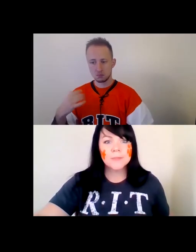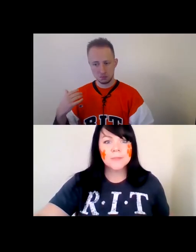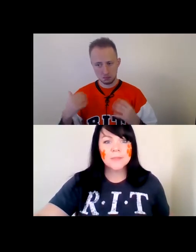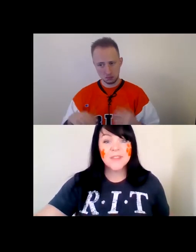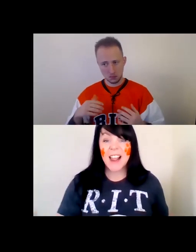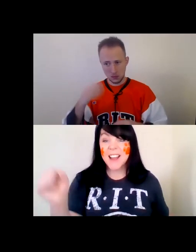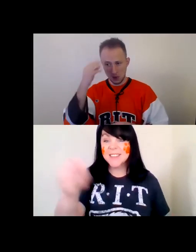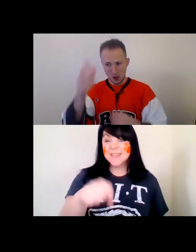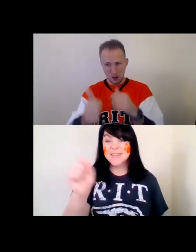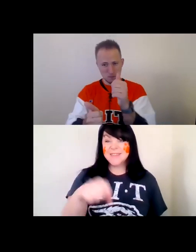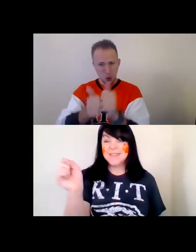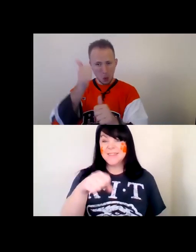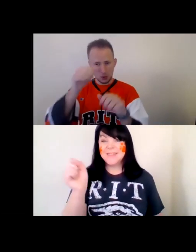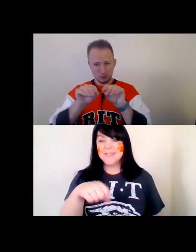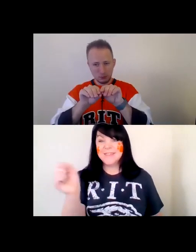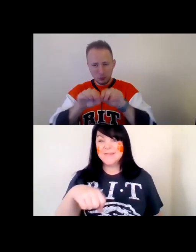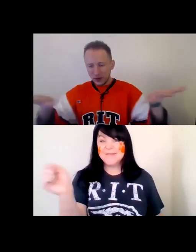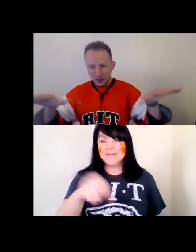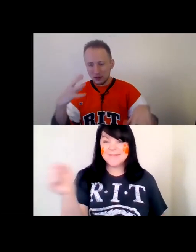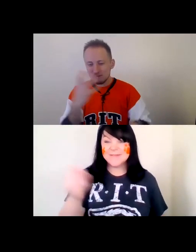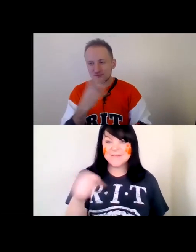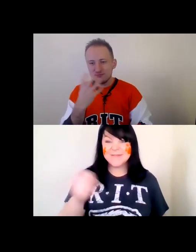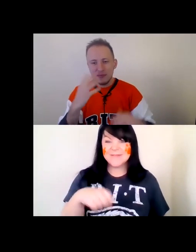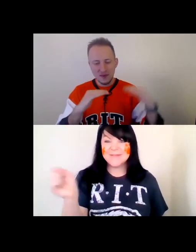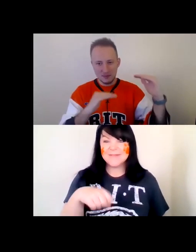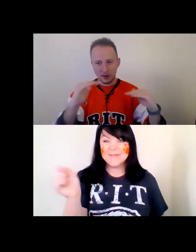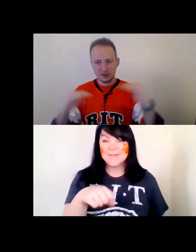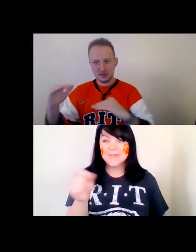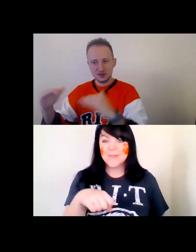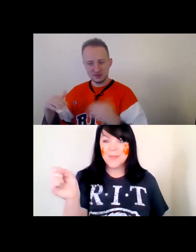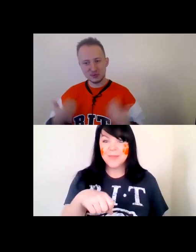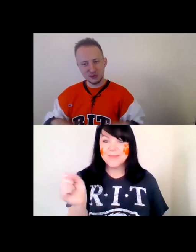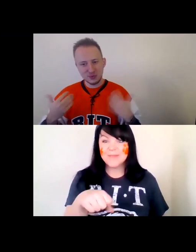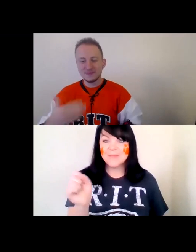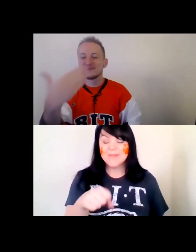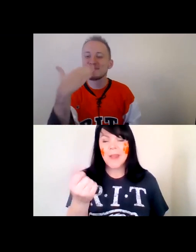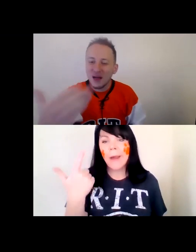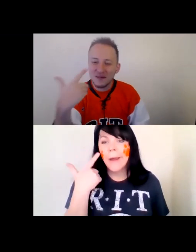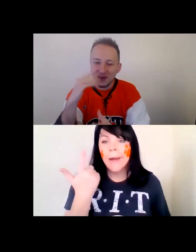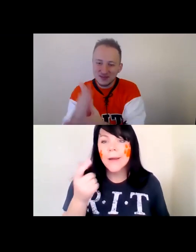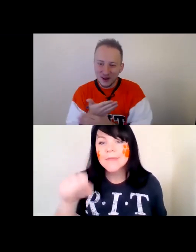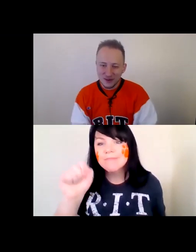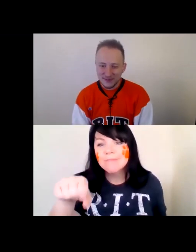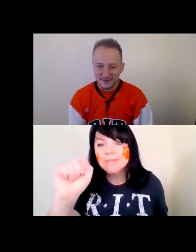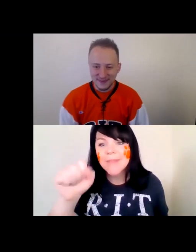Matt: I think we are good. We might have gotten them all. That is pretty spread out. Thank you for sharing!